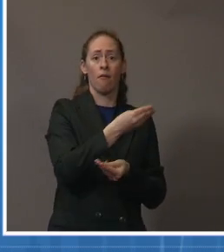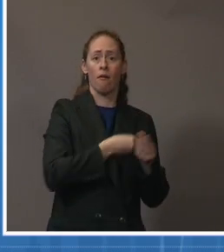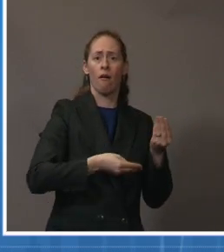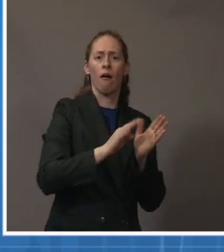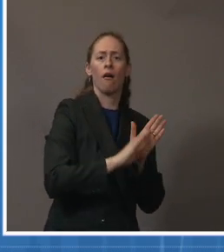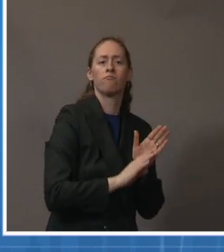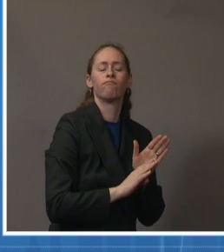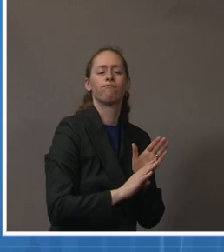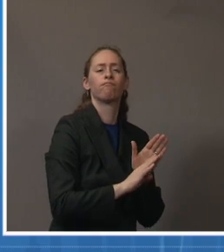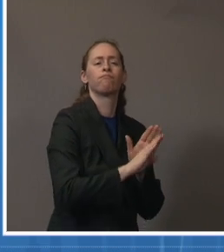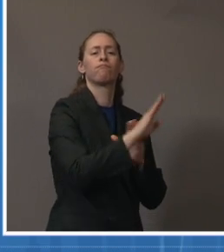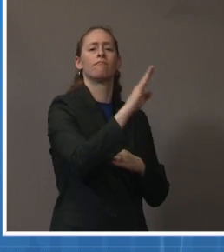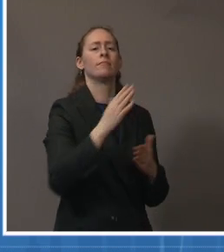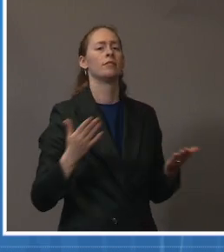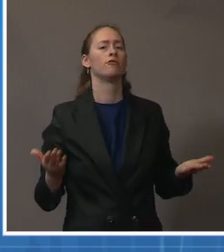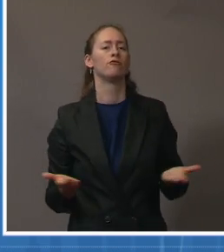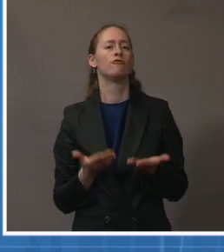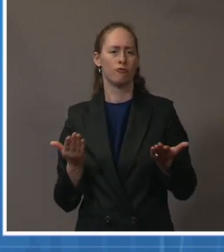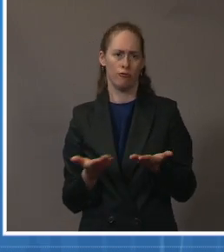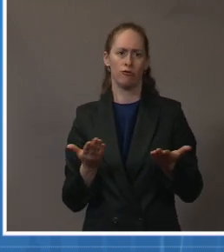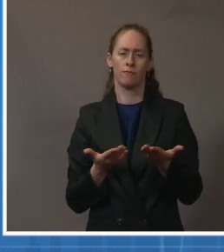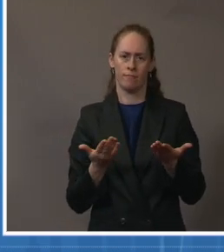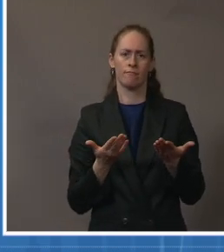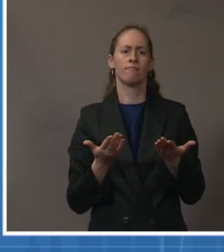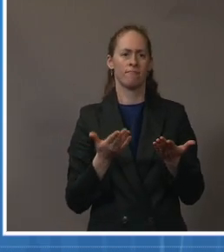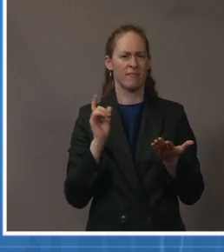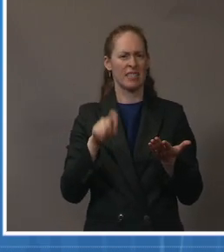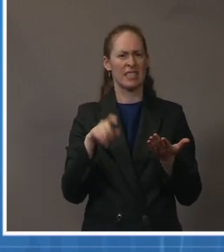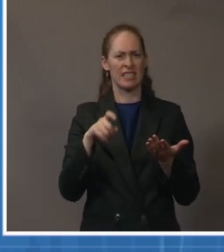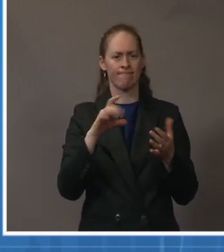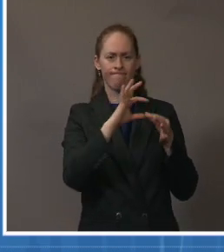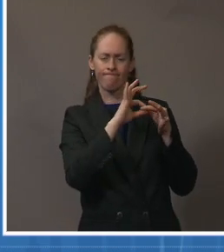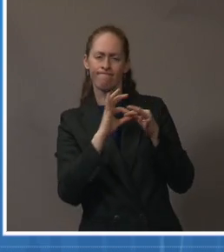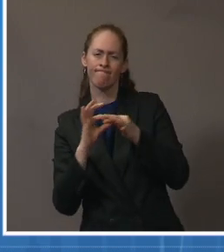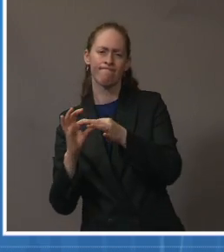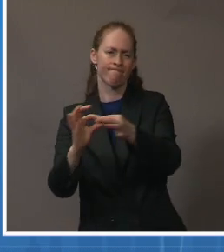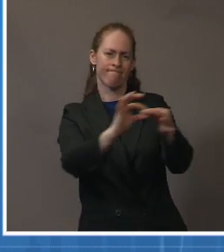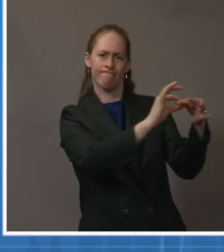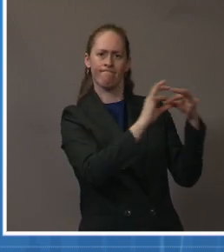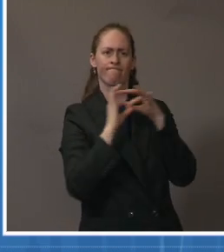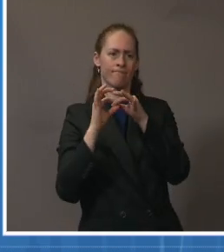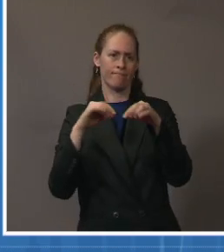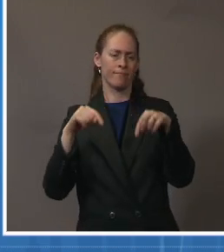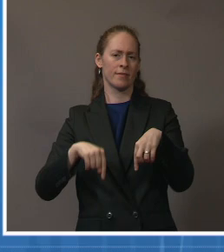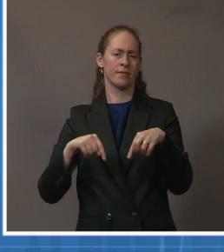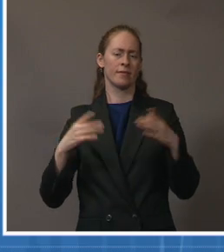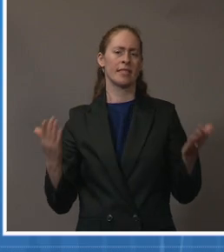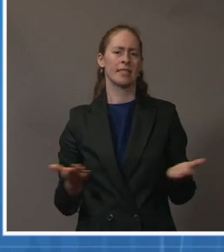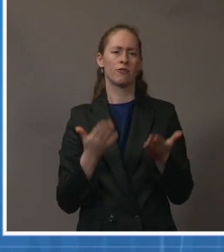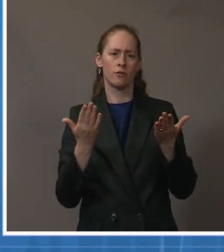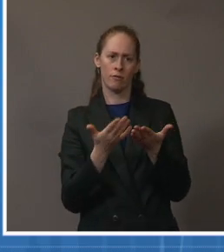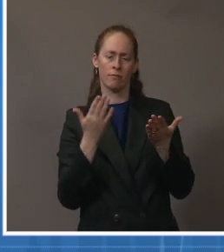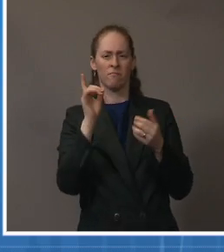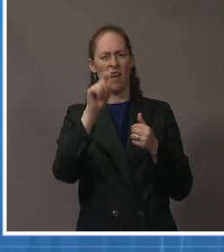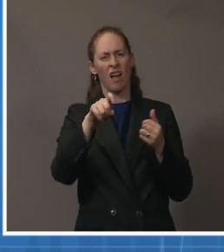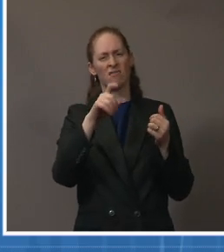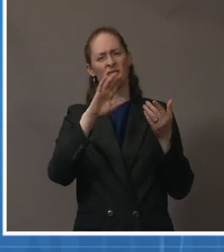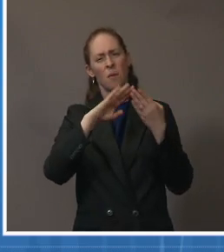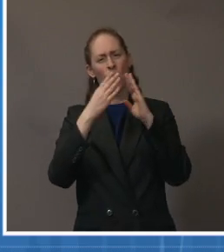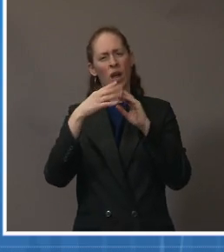our global public health institutions and our ability to come together as an international community to defeat not just this pandemic,